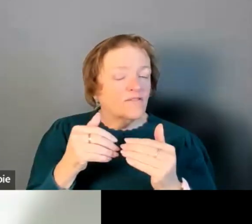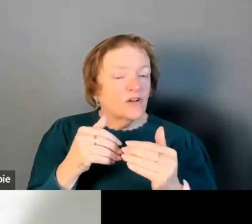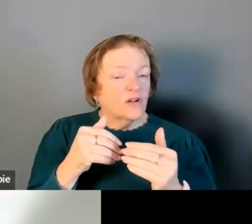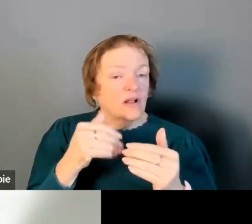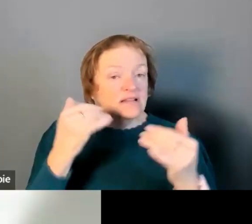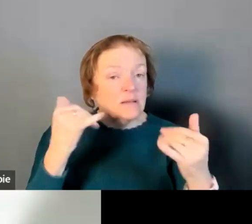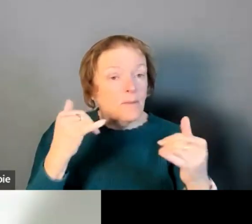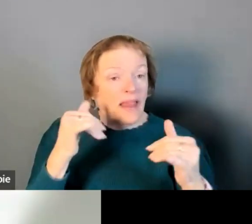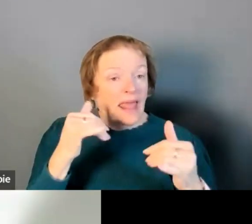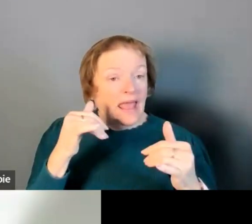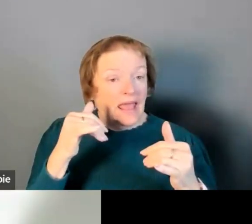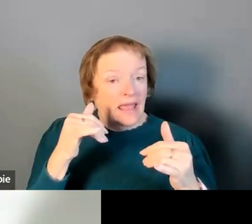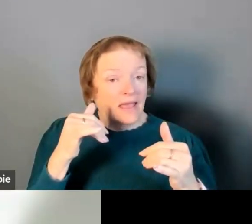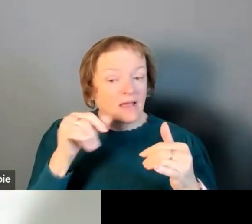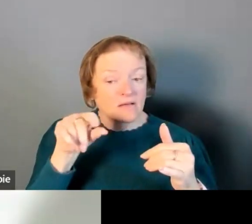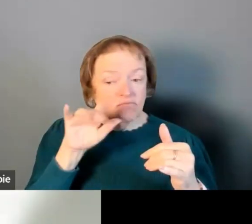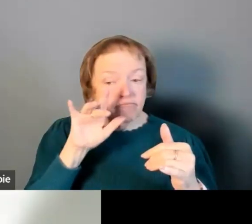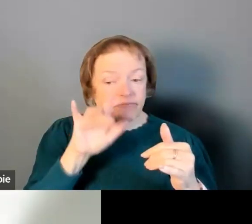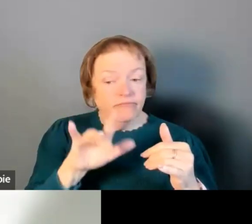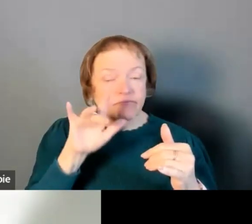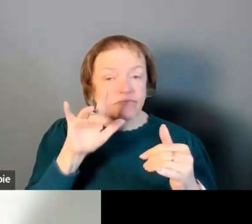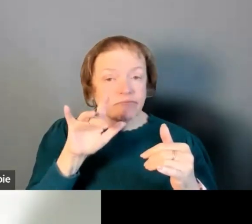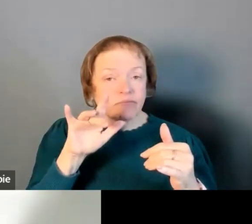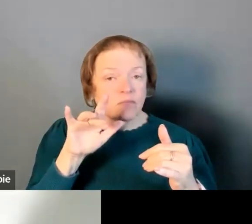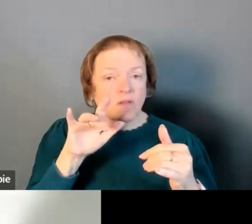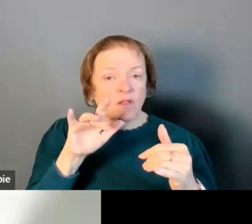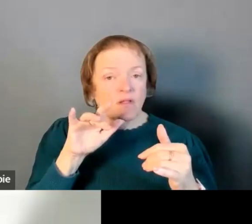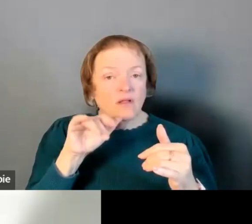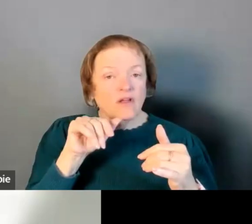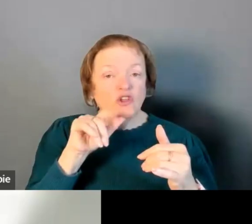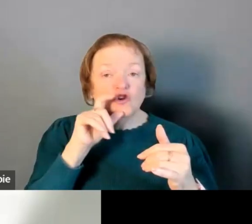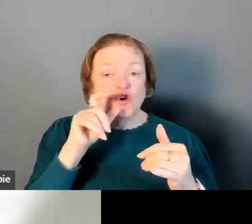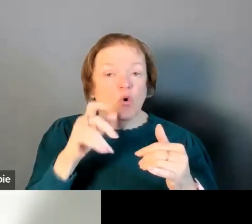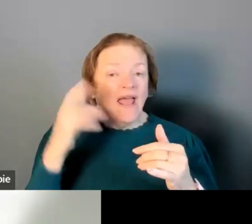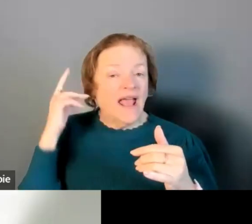So I am going to pop you do not have to pop it on there, but I try to just hold it,